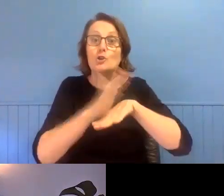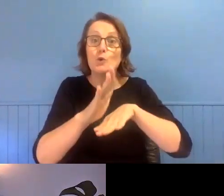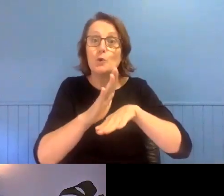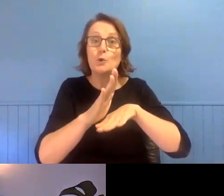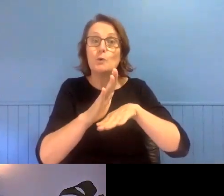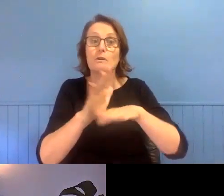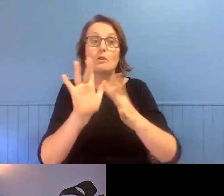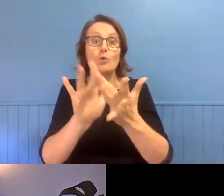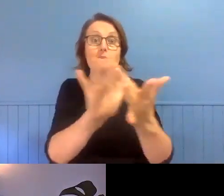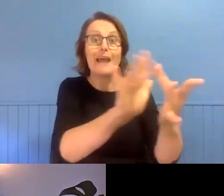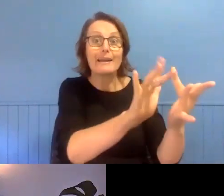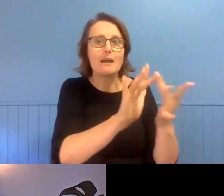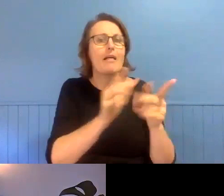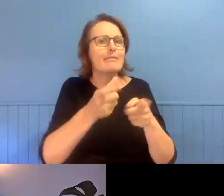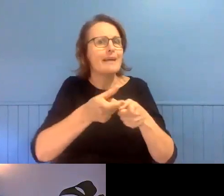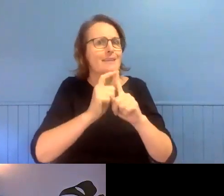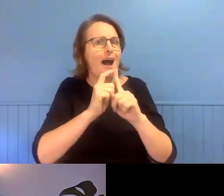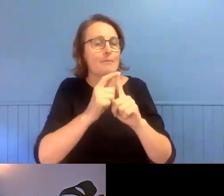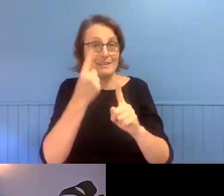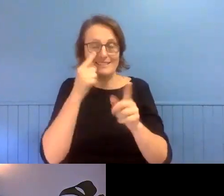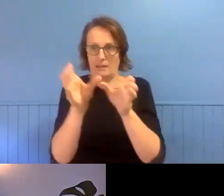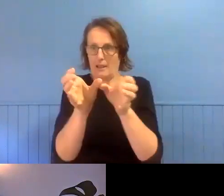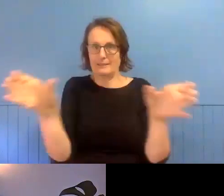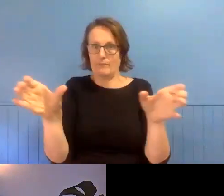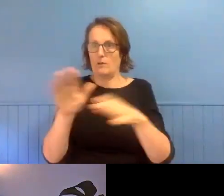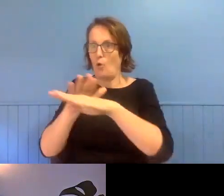different goals and you might have, it can be hard to achieve multple